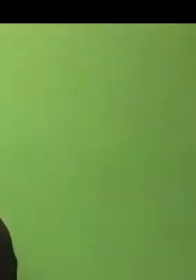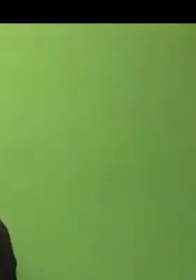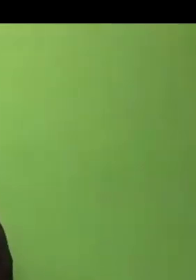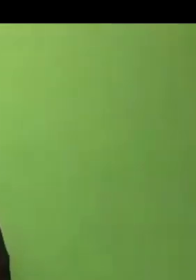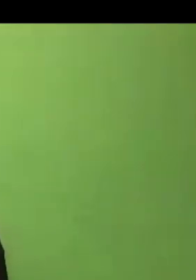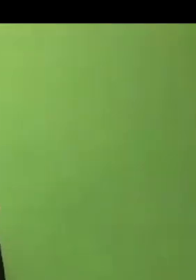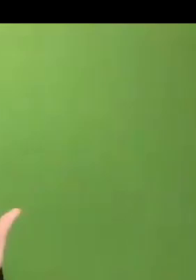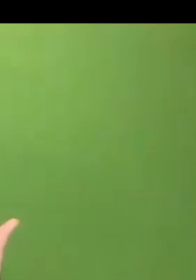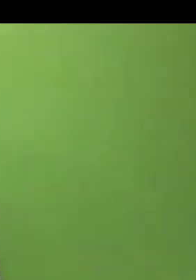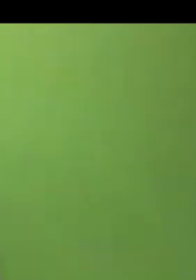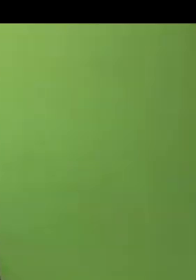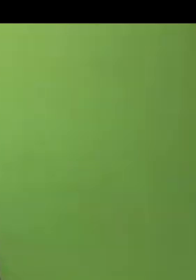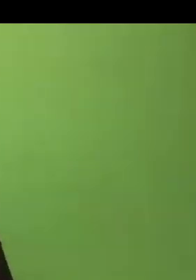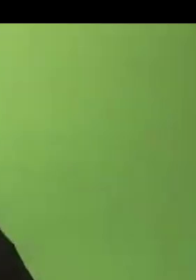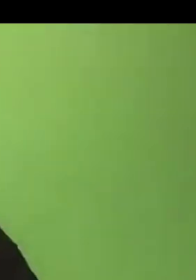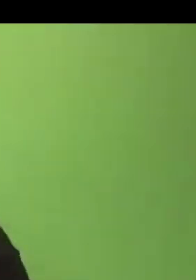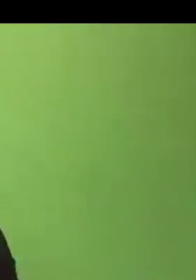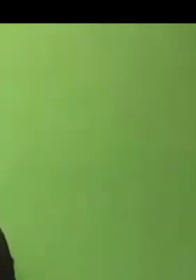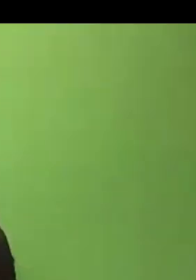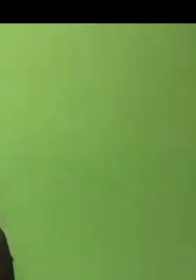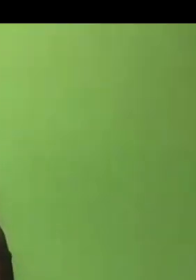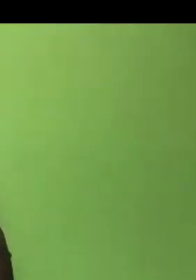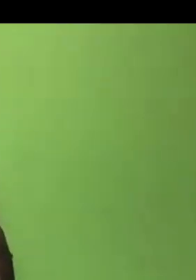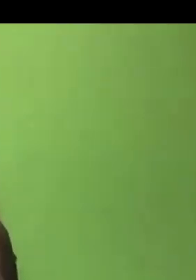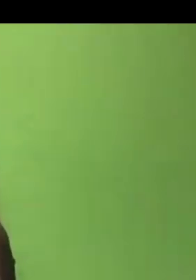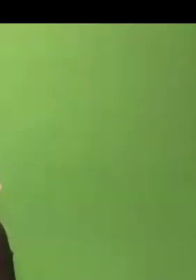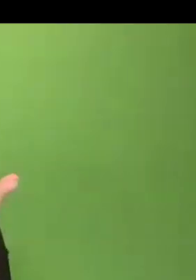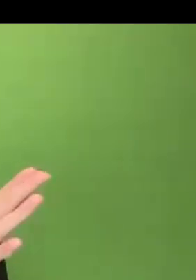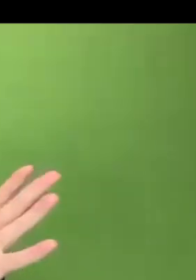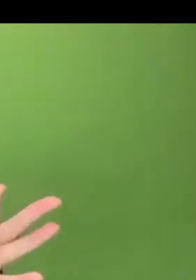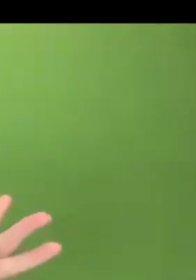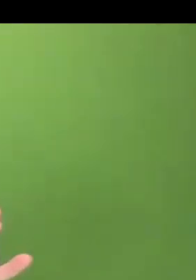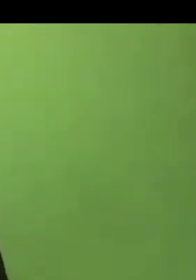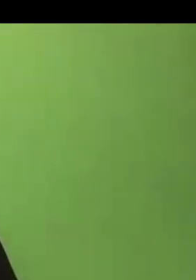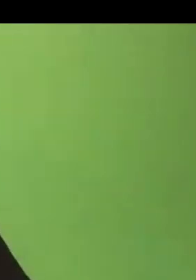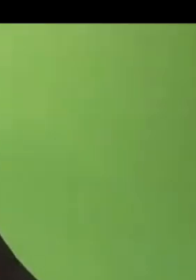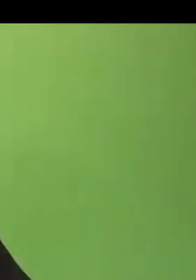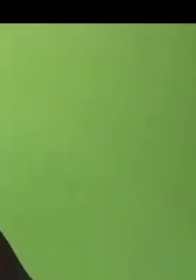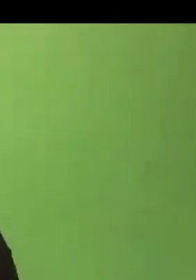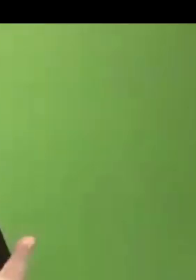And I'll be joined by my colleague Stace, and by Vanessa Stacey from, New Zealand Fringe.